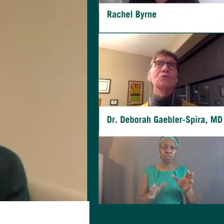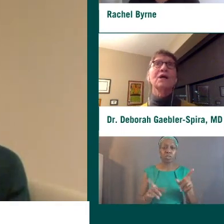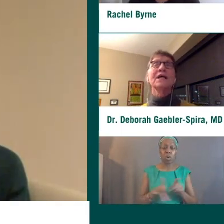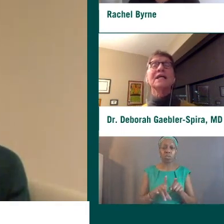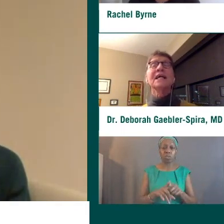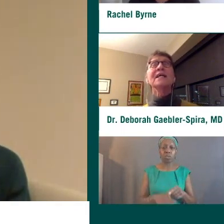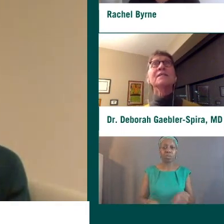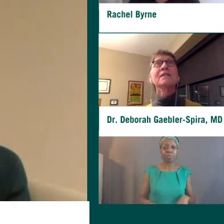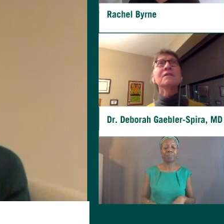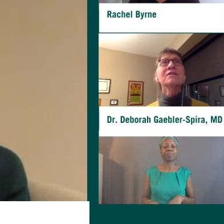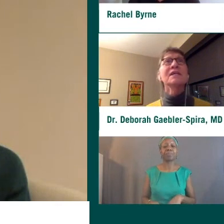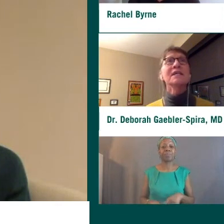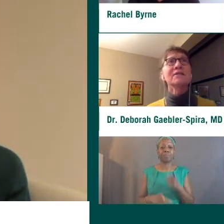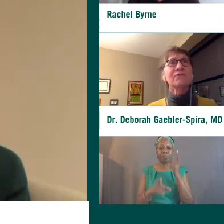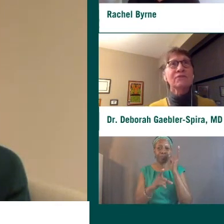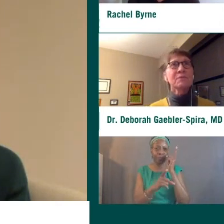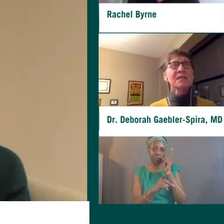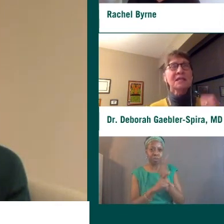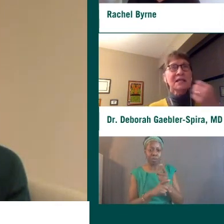Right, I think that for me